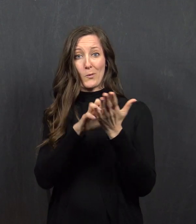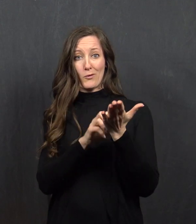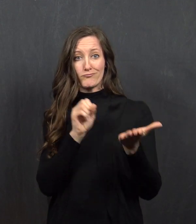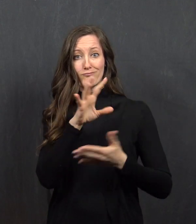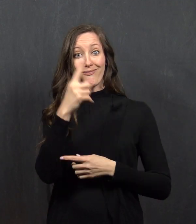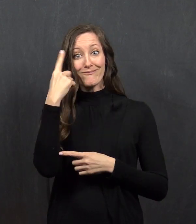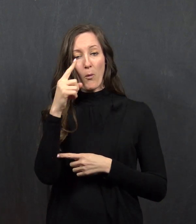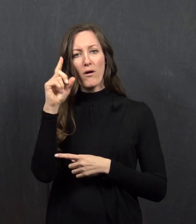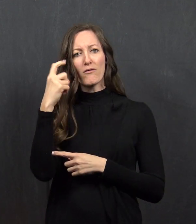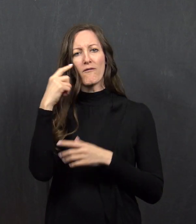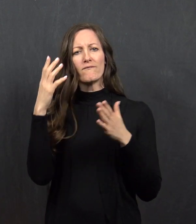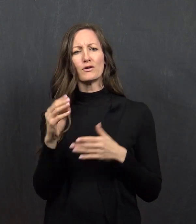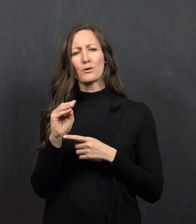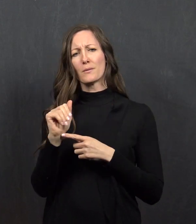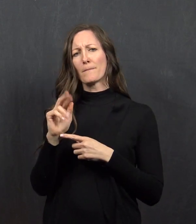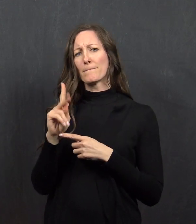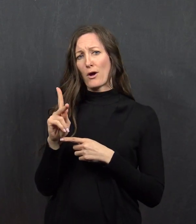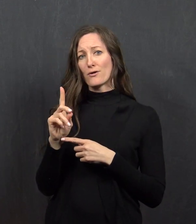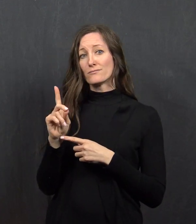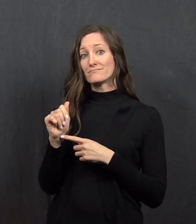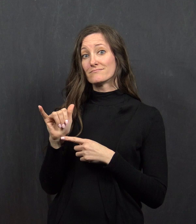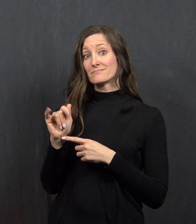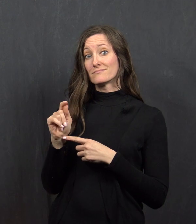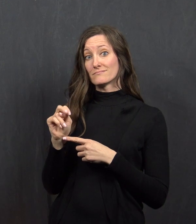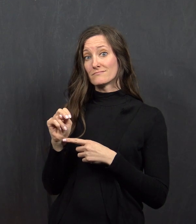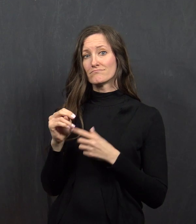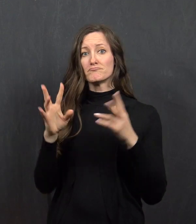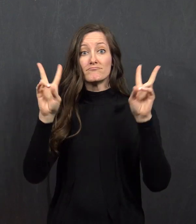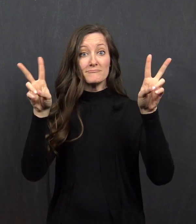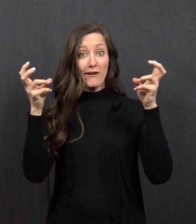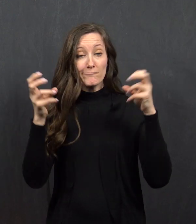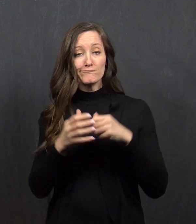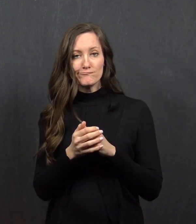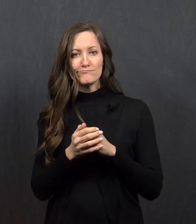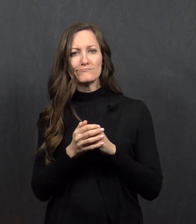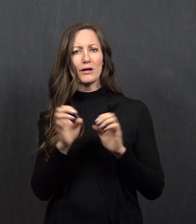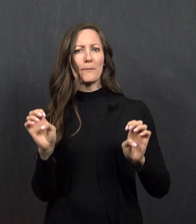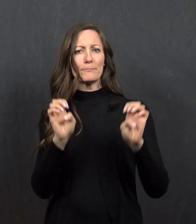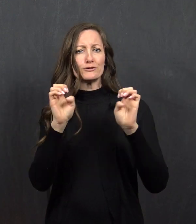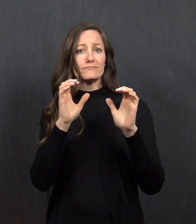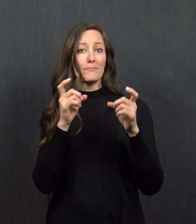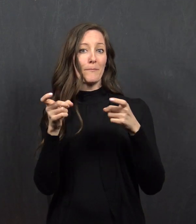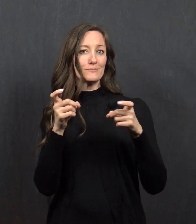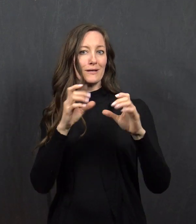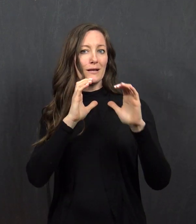a special memo for the Office of Governor Mark Dayton titled, "Emergency Management Communications that